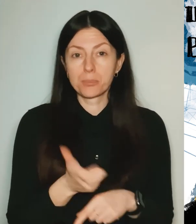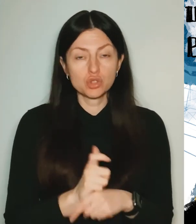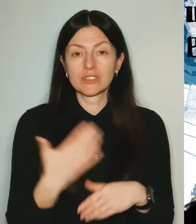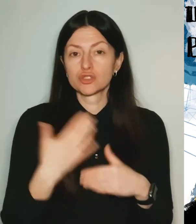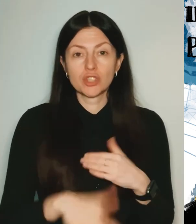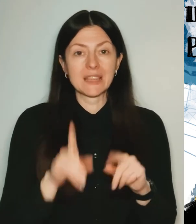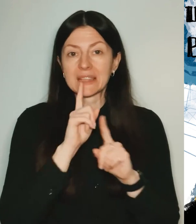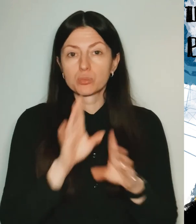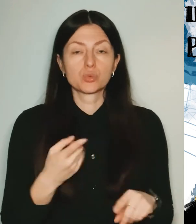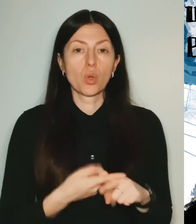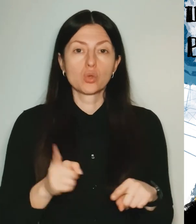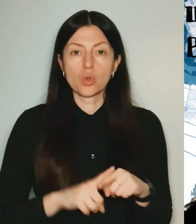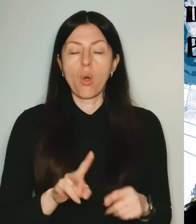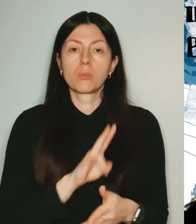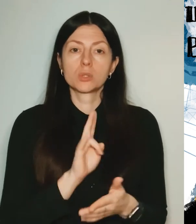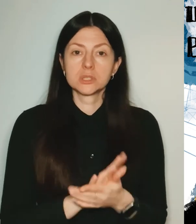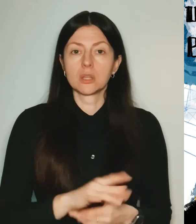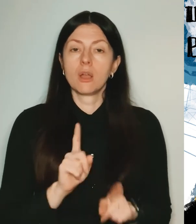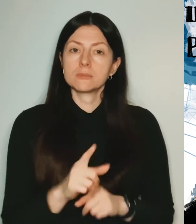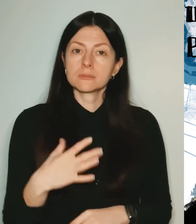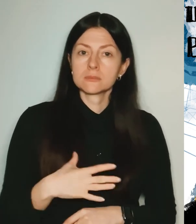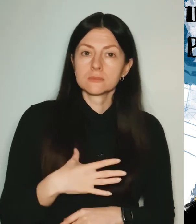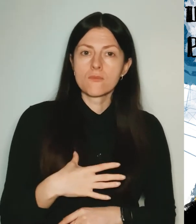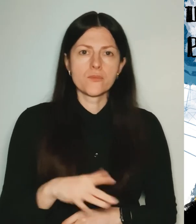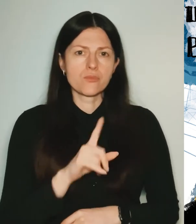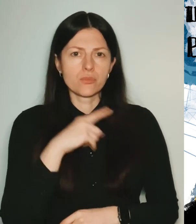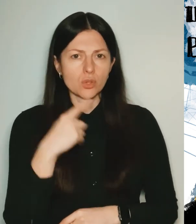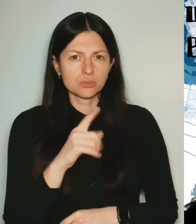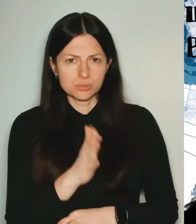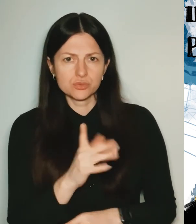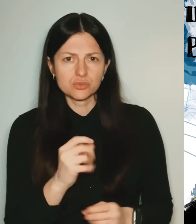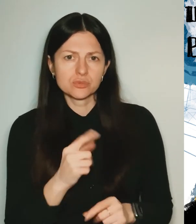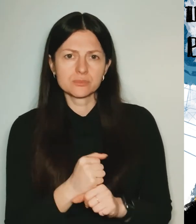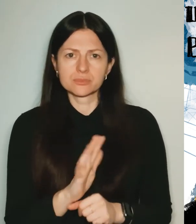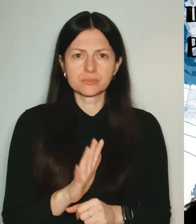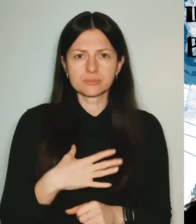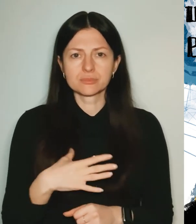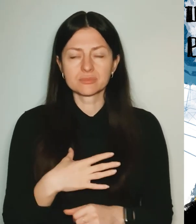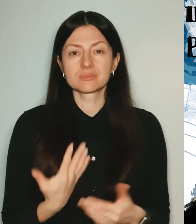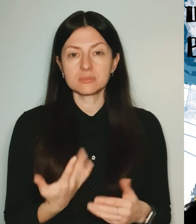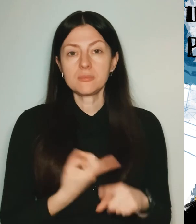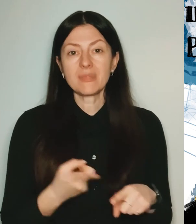There would be no constant waiting for what Russia would do next…